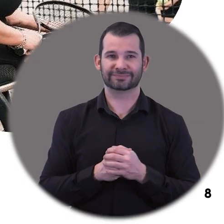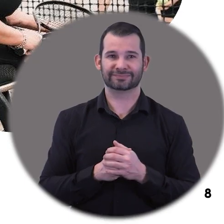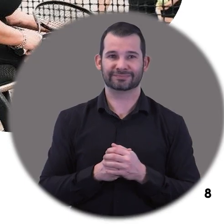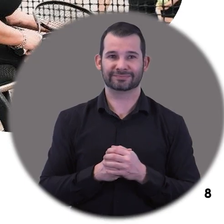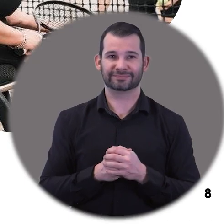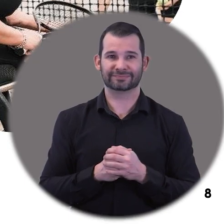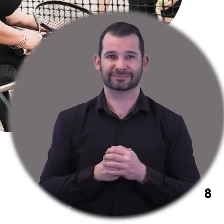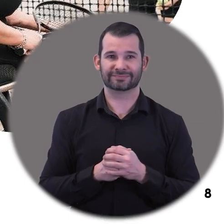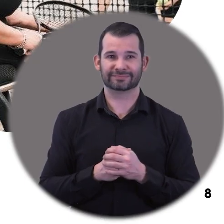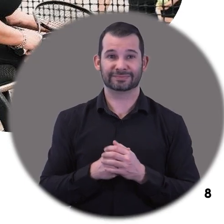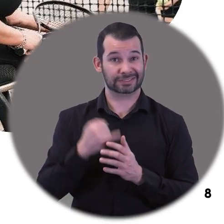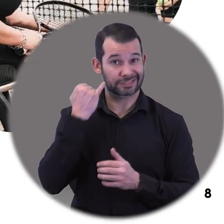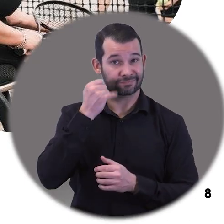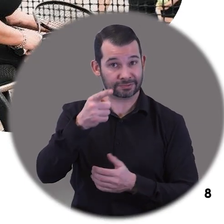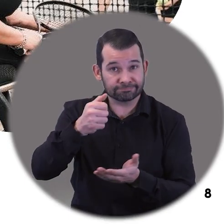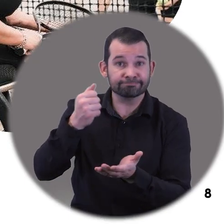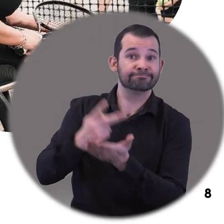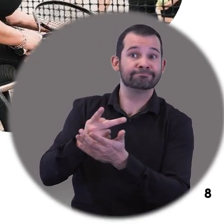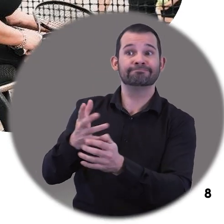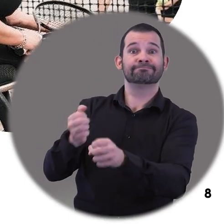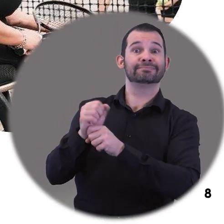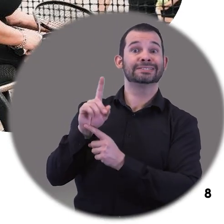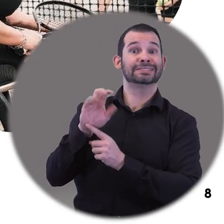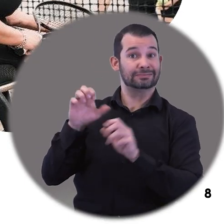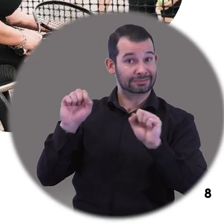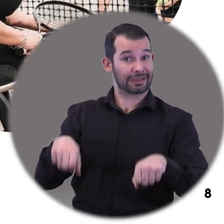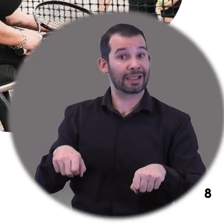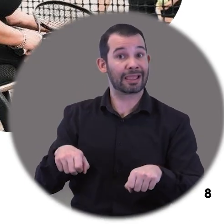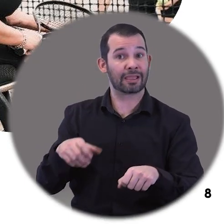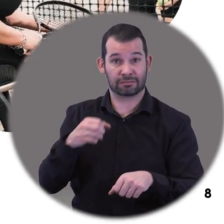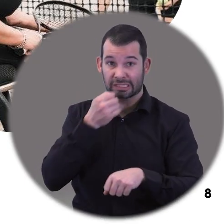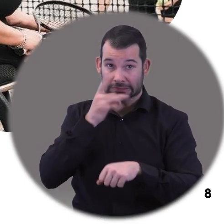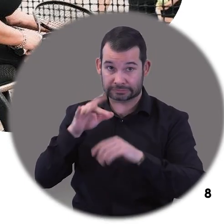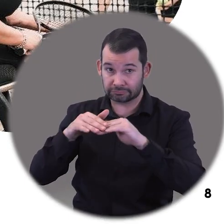If you’re eligible for the DTC and are 18 or older,